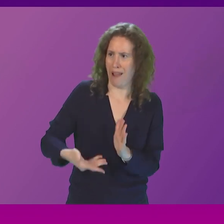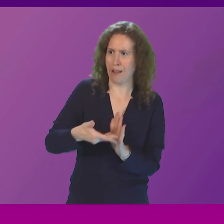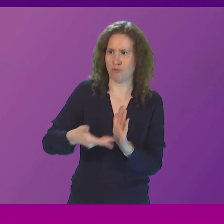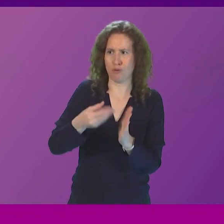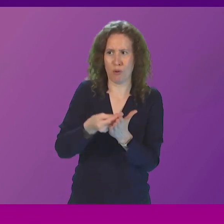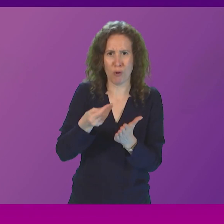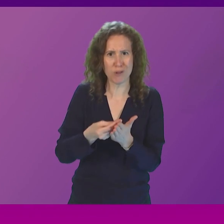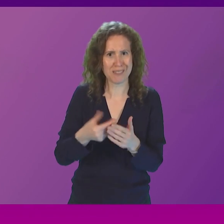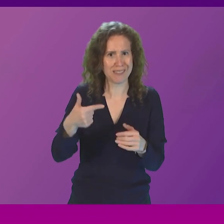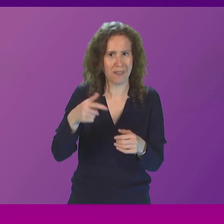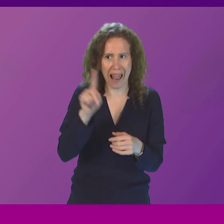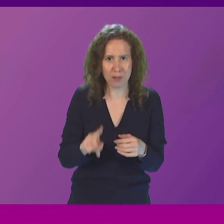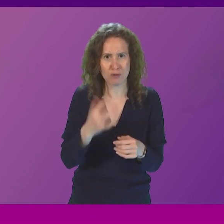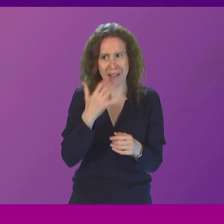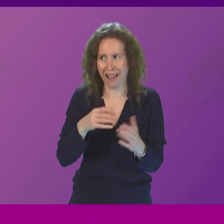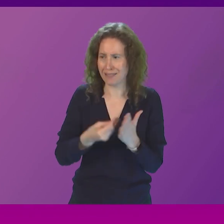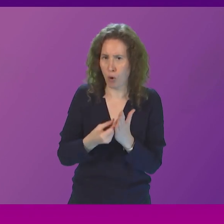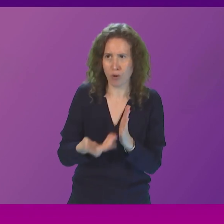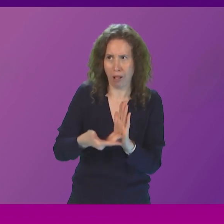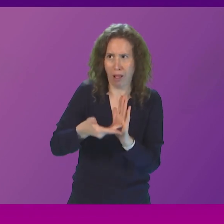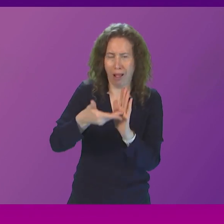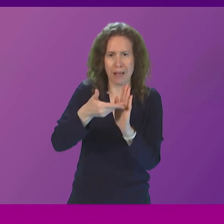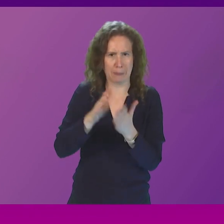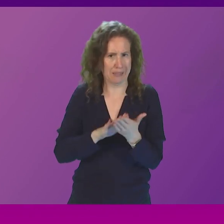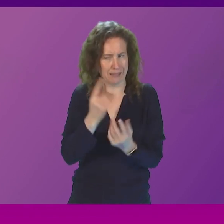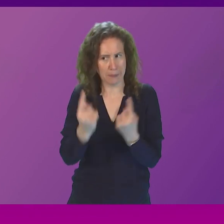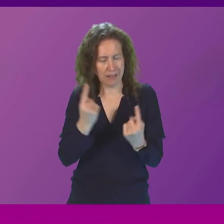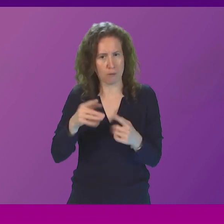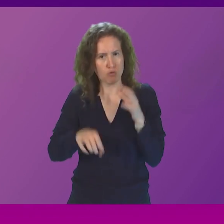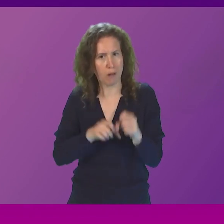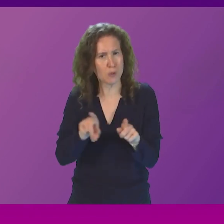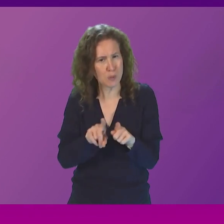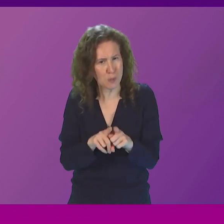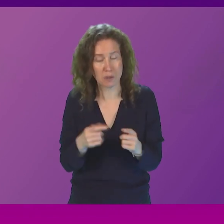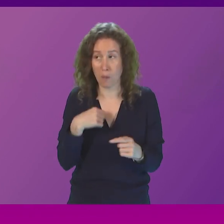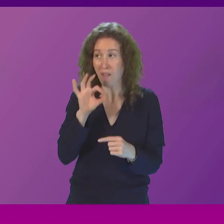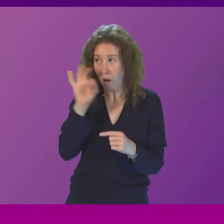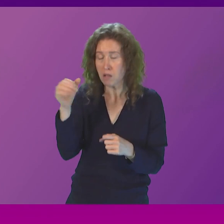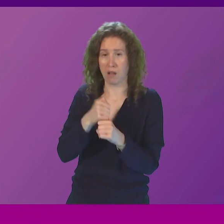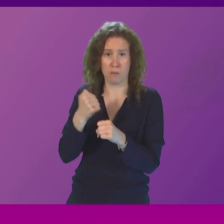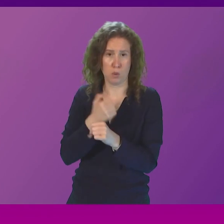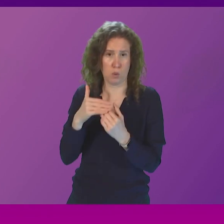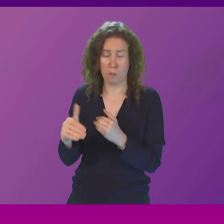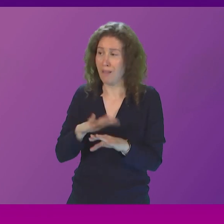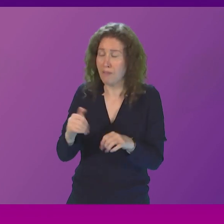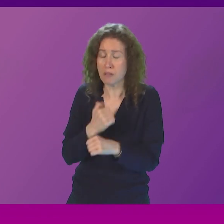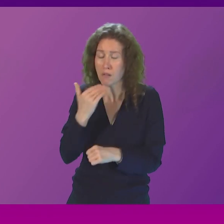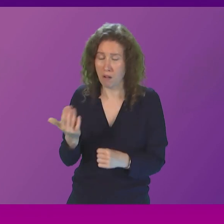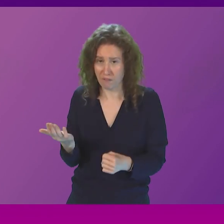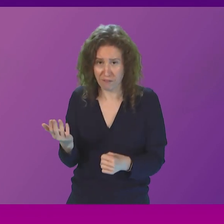everyone in every business up and down the country. We have called on the United Kingdom Government to do more; it has not done enough to address